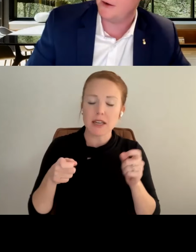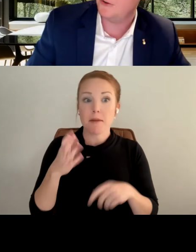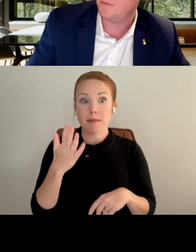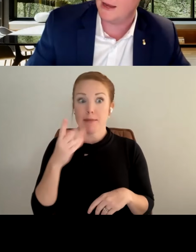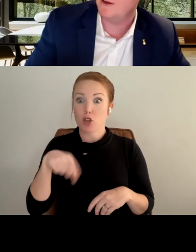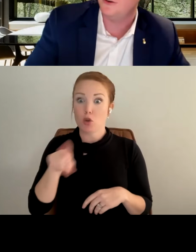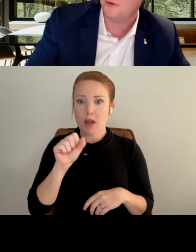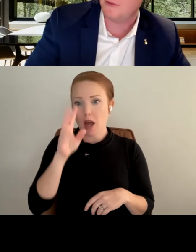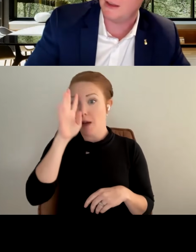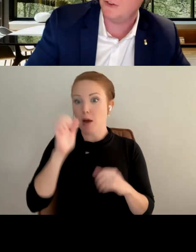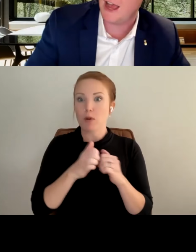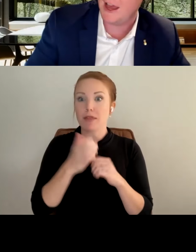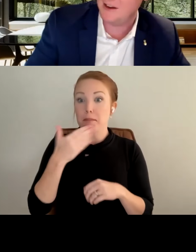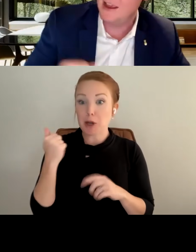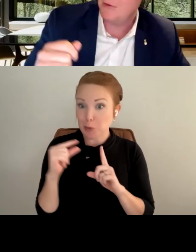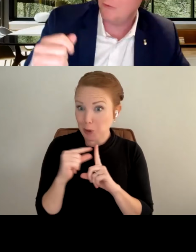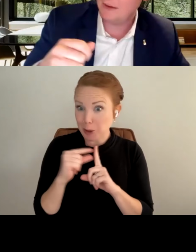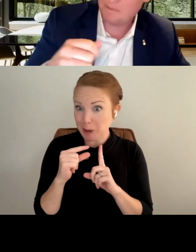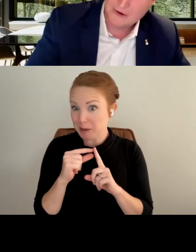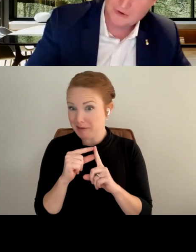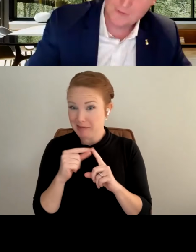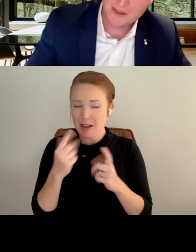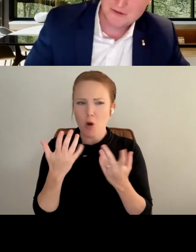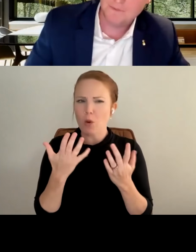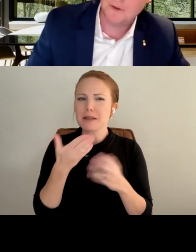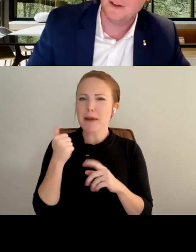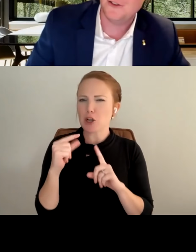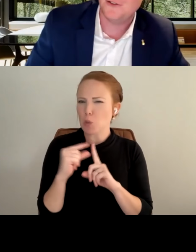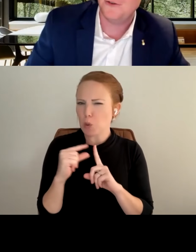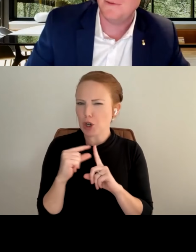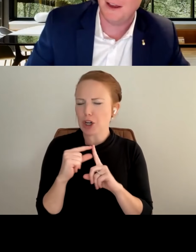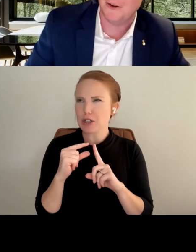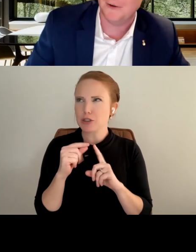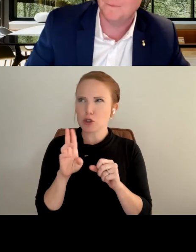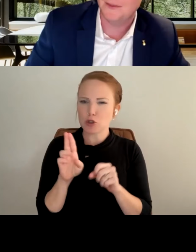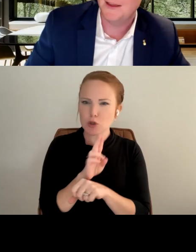term. I invite you to throw that in the chat. What is a better term that you can position to a vendor